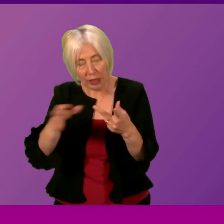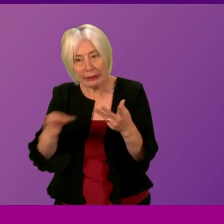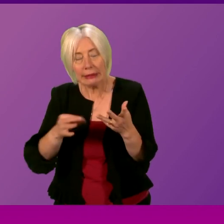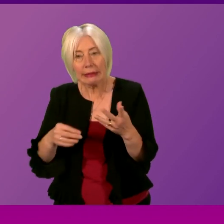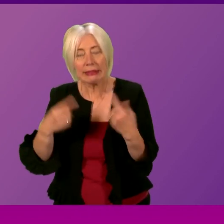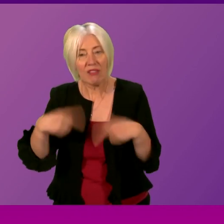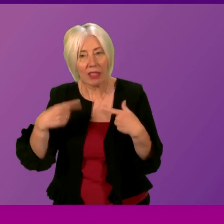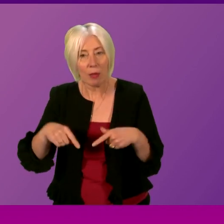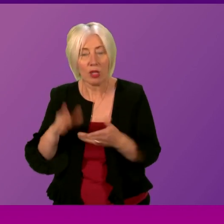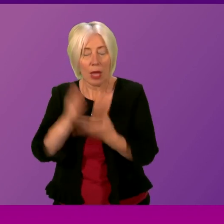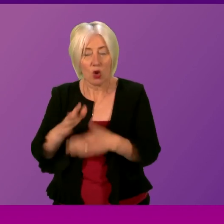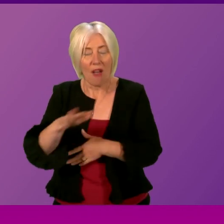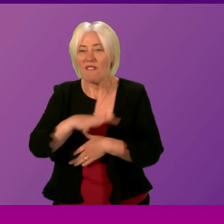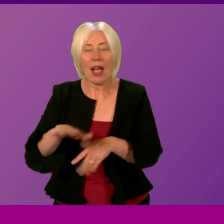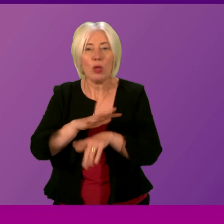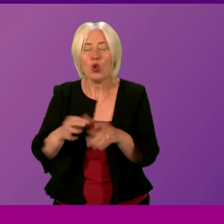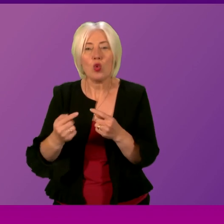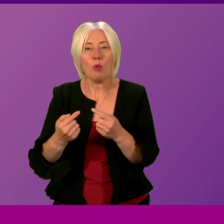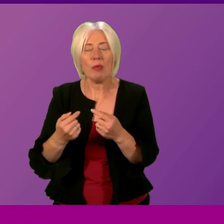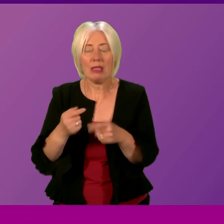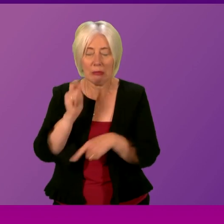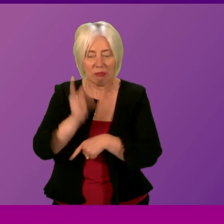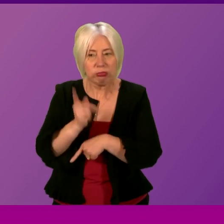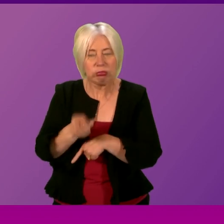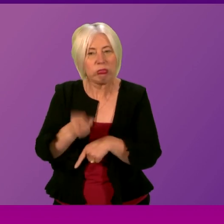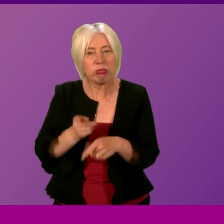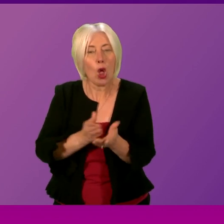do not find themselves punished for struggling during a cost of living crisis.